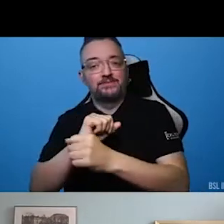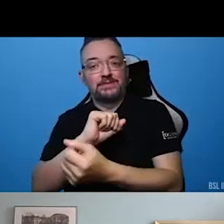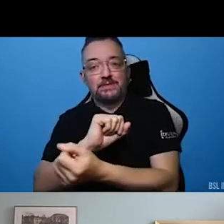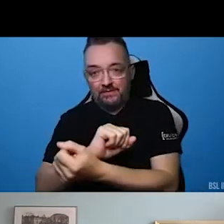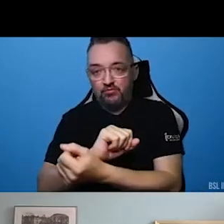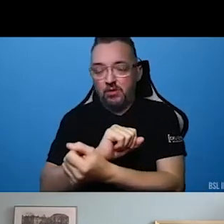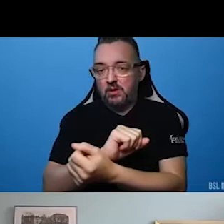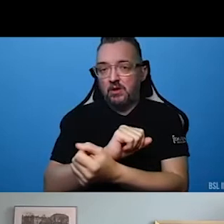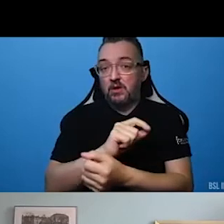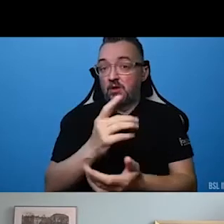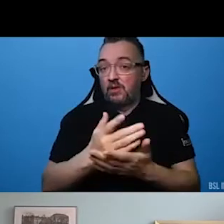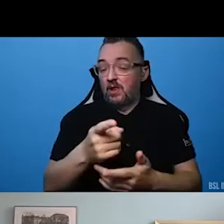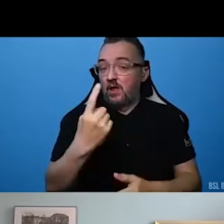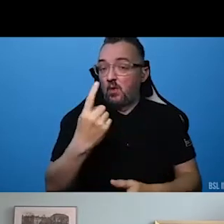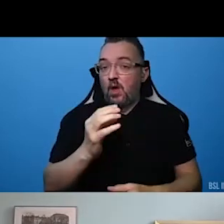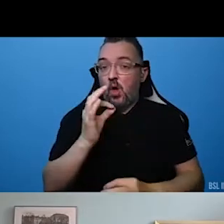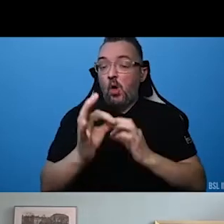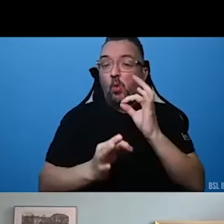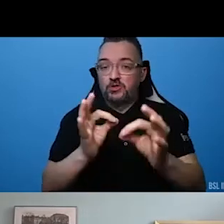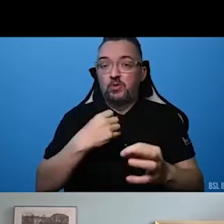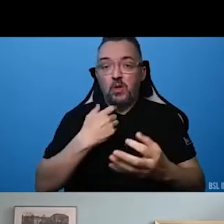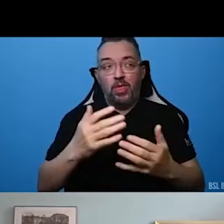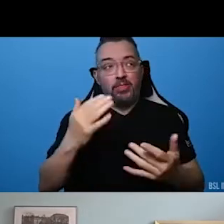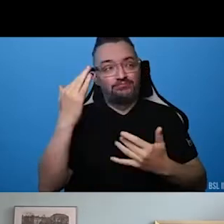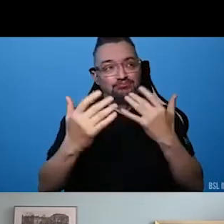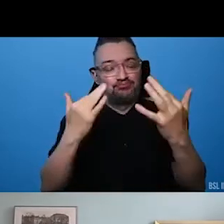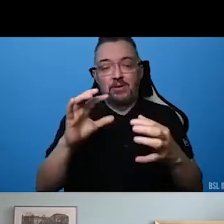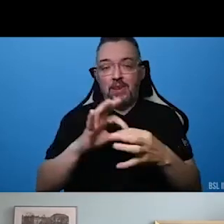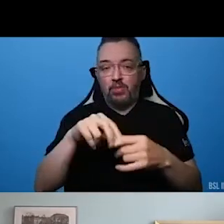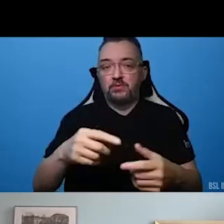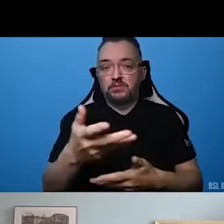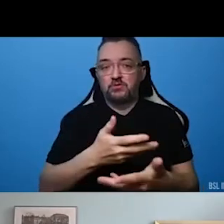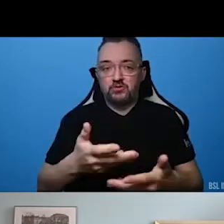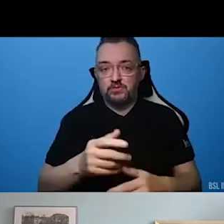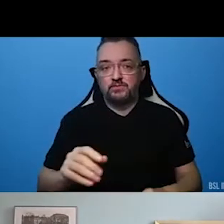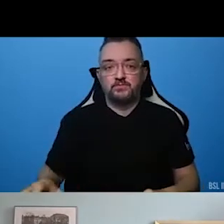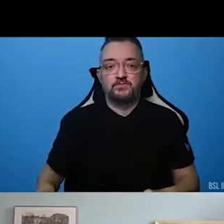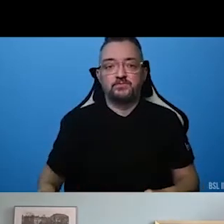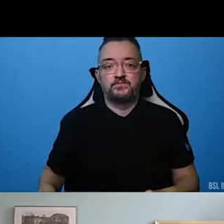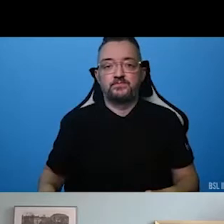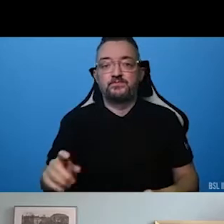Which is a question which we'll hang over in this whole discussion. To our objects then.